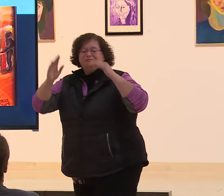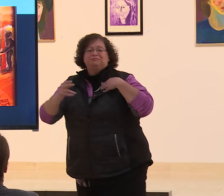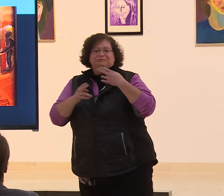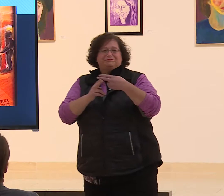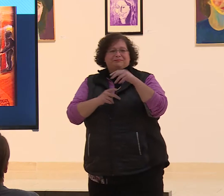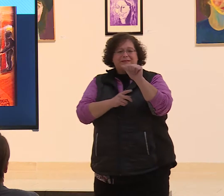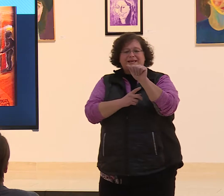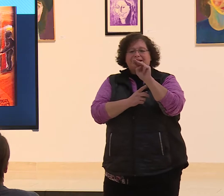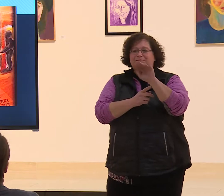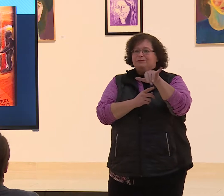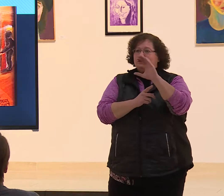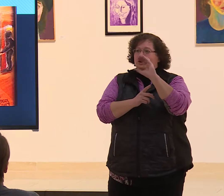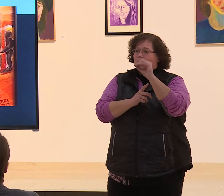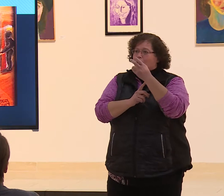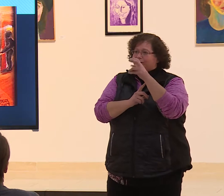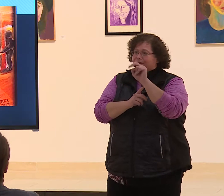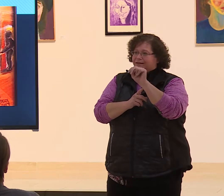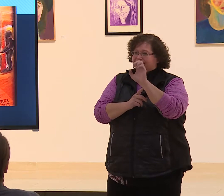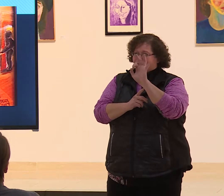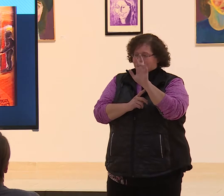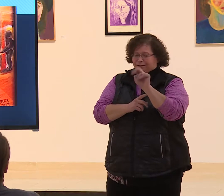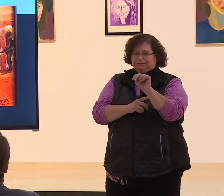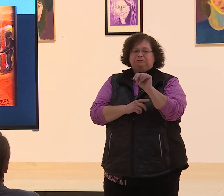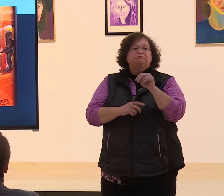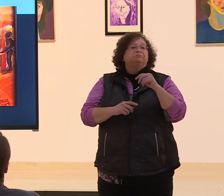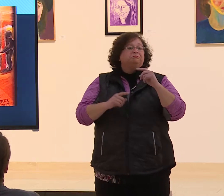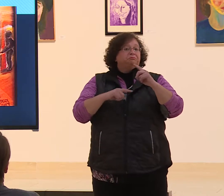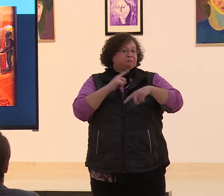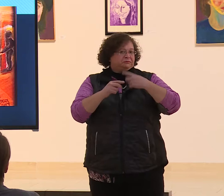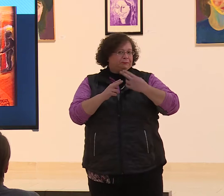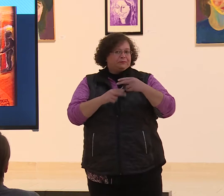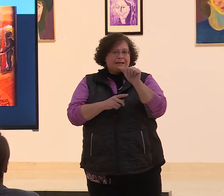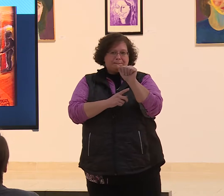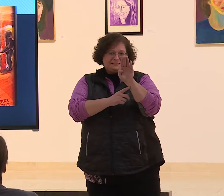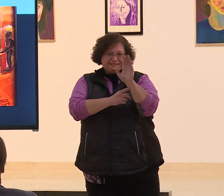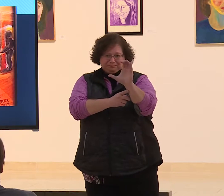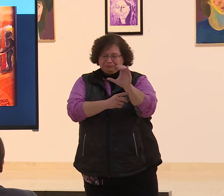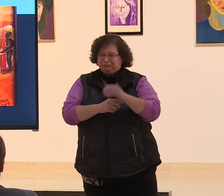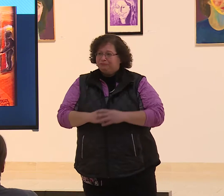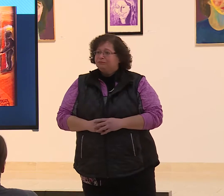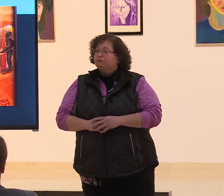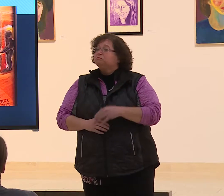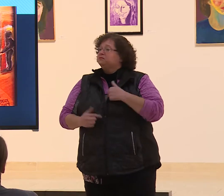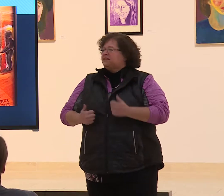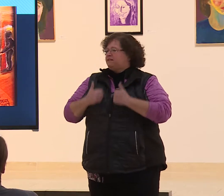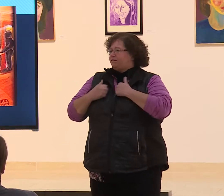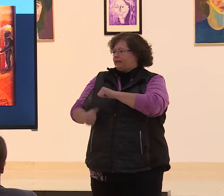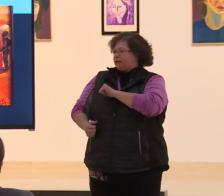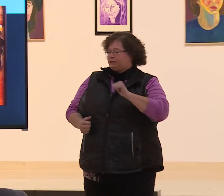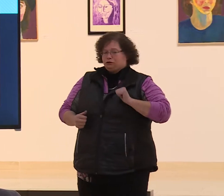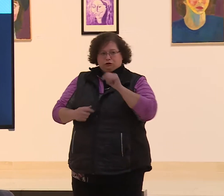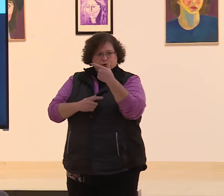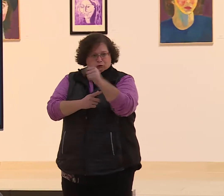Amy: Hi, everybody. My name is Amy Cohen Efron. This is my sign name.